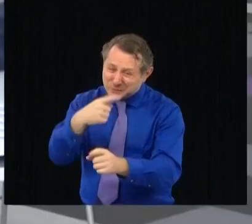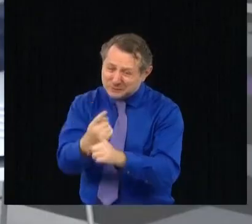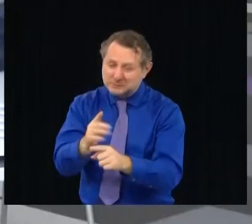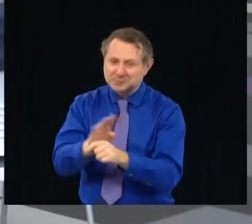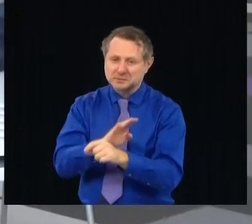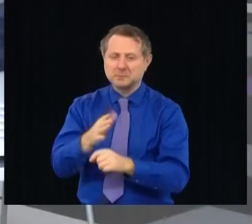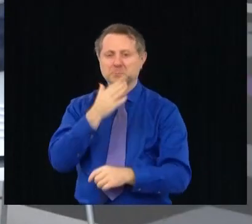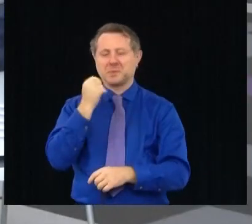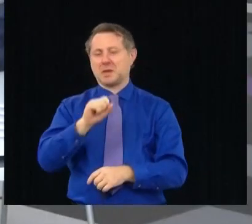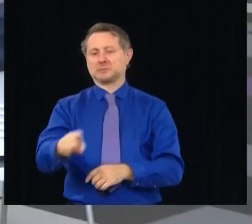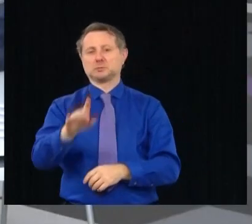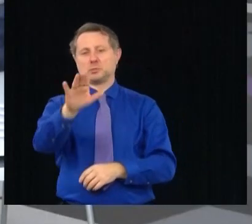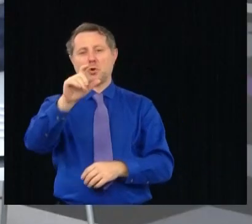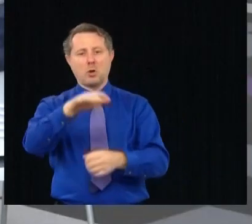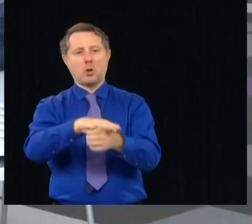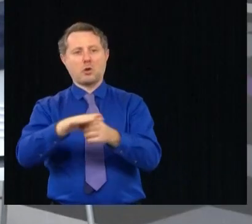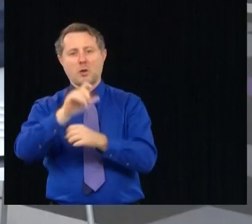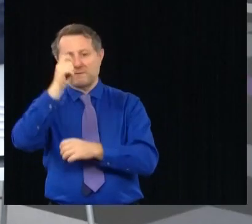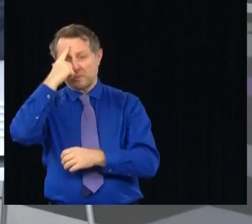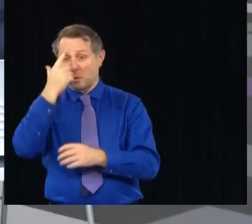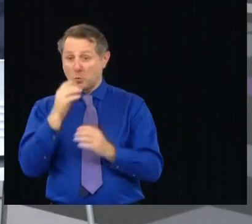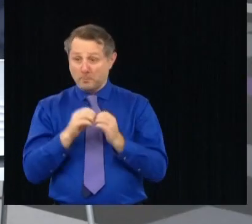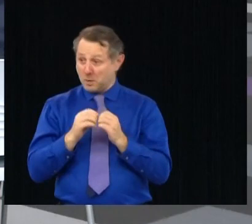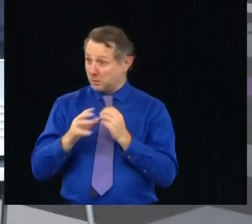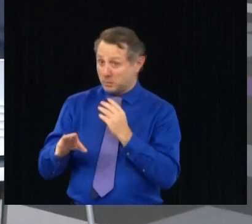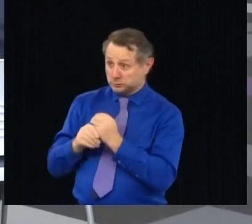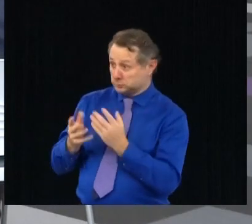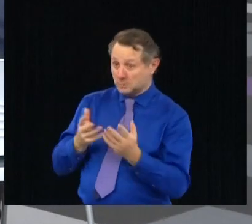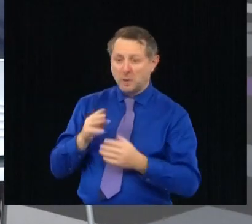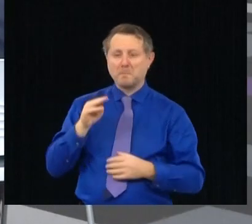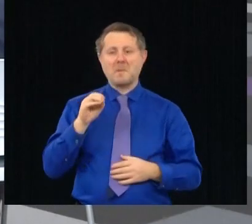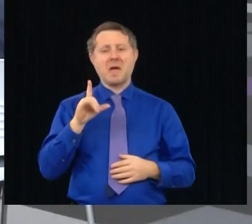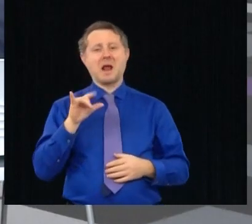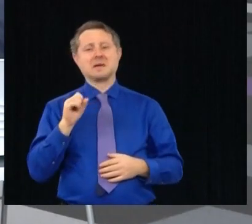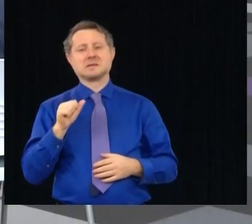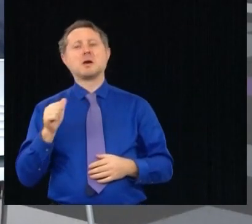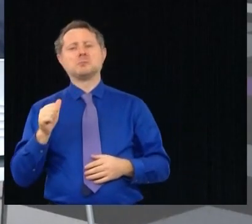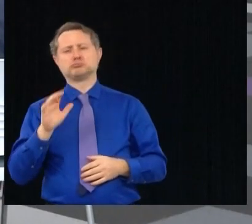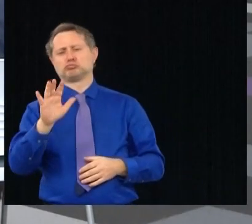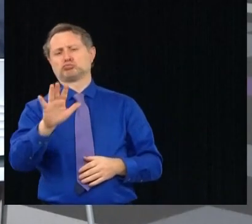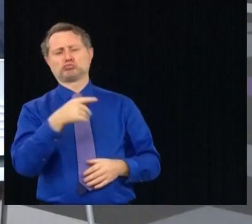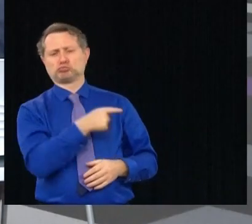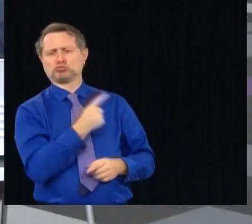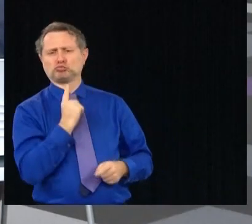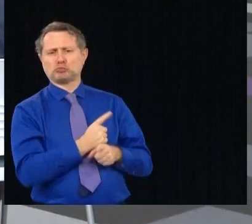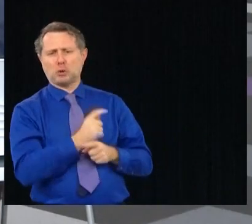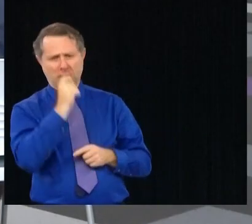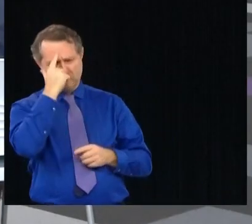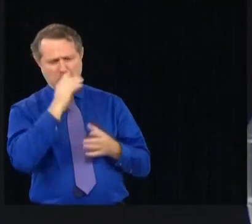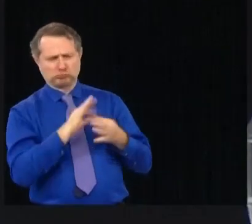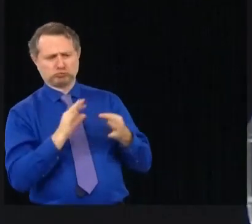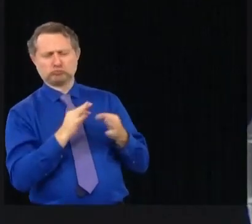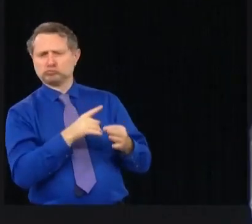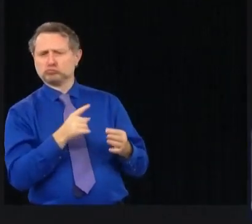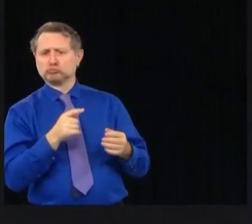ANY PARTICULAR TAILORING QUESTION THAT SHOULD BE DONE WITH THE LOCAL GOVERNMENTS. DO YOU WANT TO ADD ANYTHING?